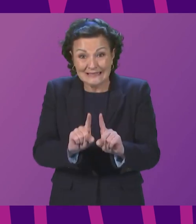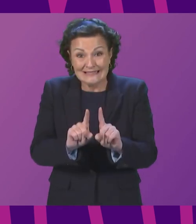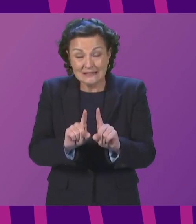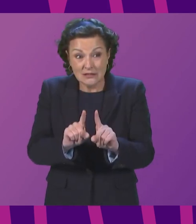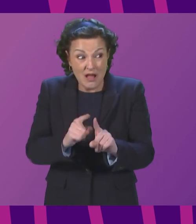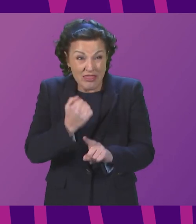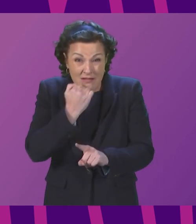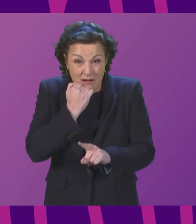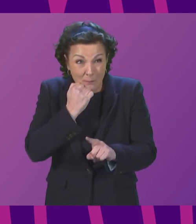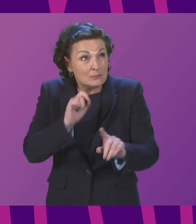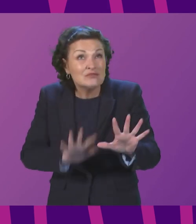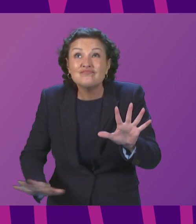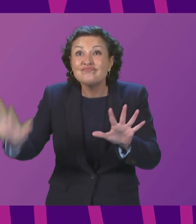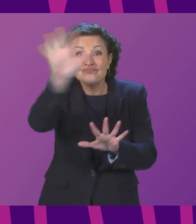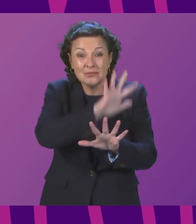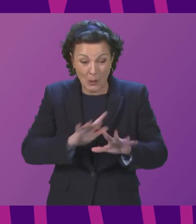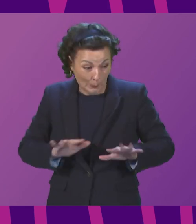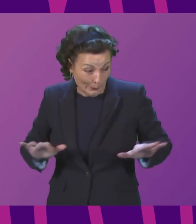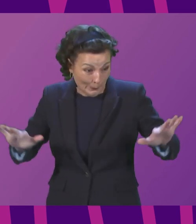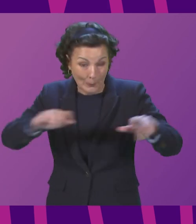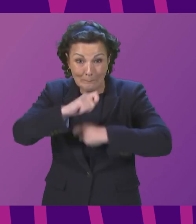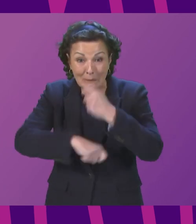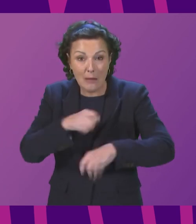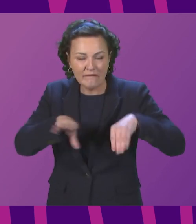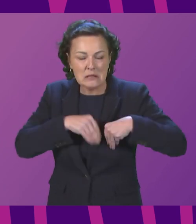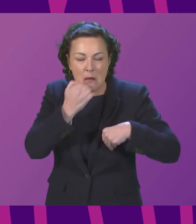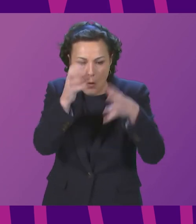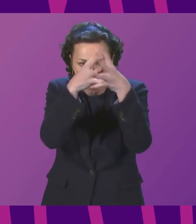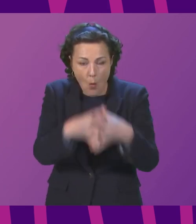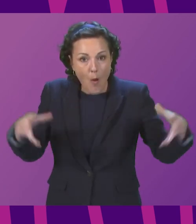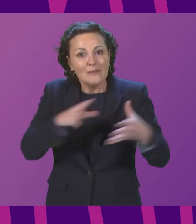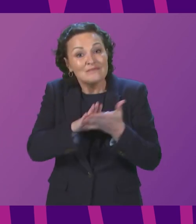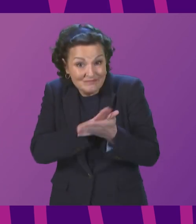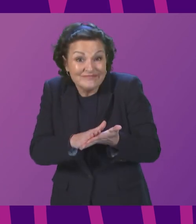infected means that more people with Covid are being admitted to hospital. There is also